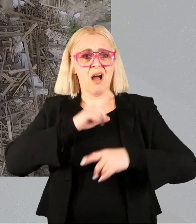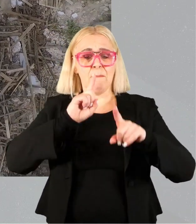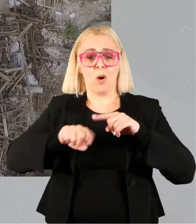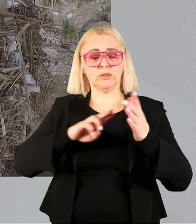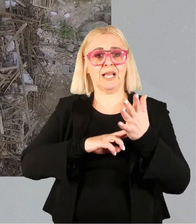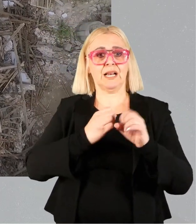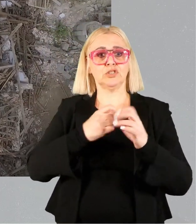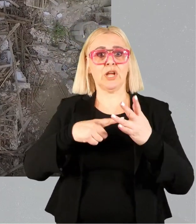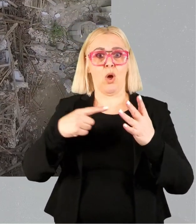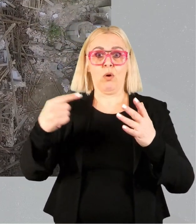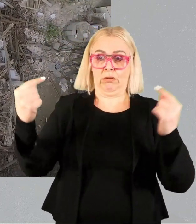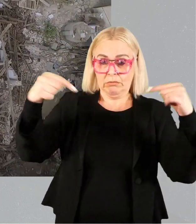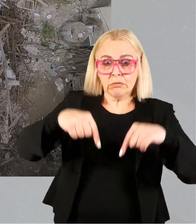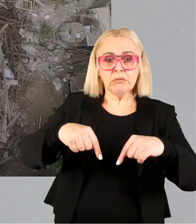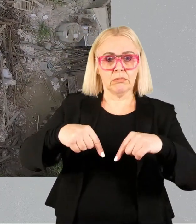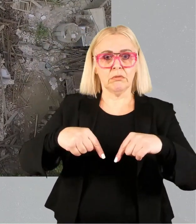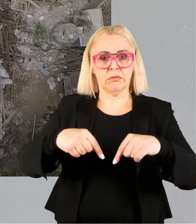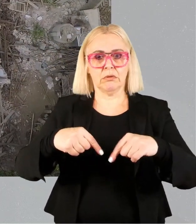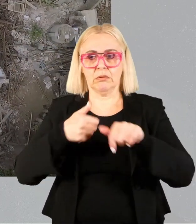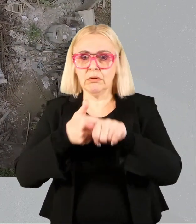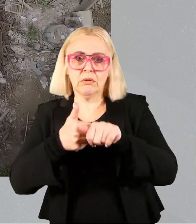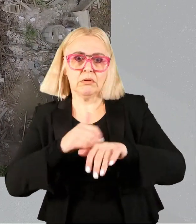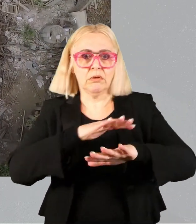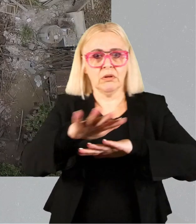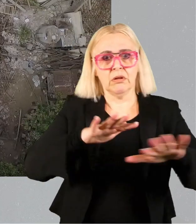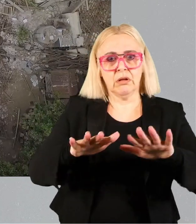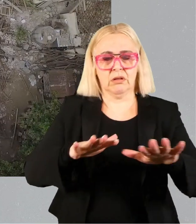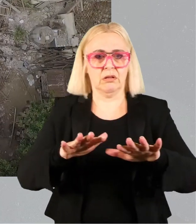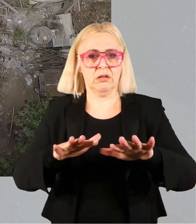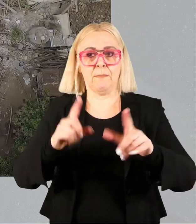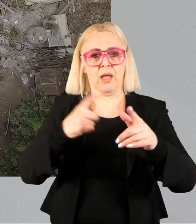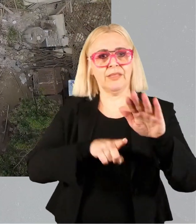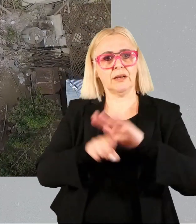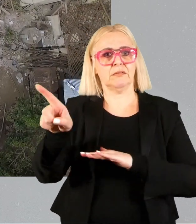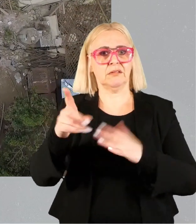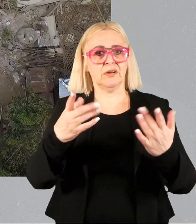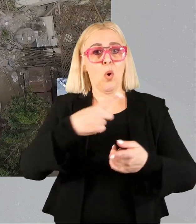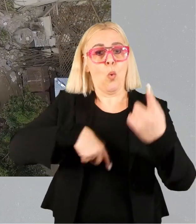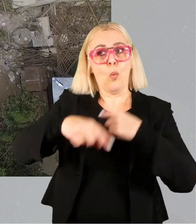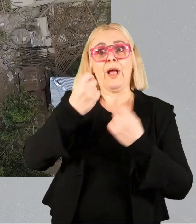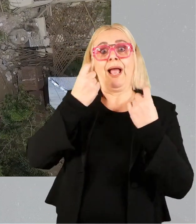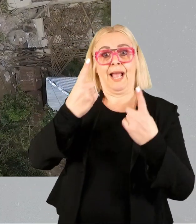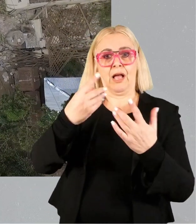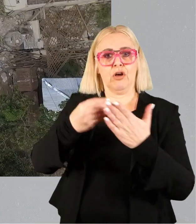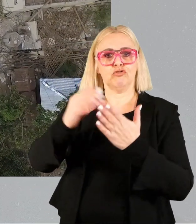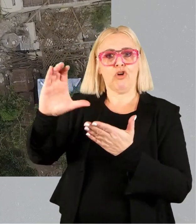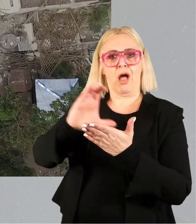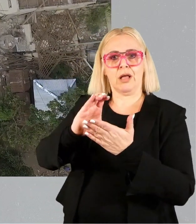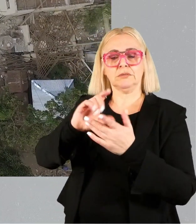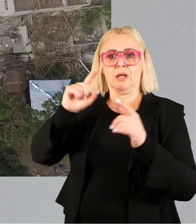Most of the NGOs in the post-earthquake context, they did not stay longer. And we understand.